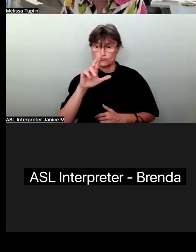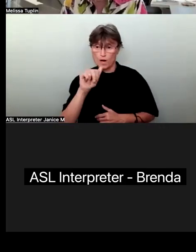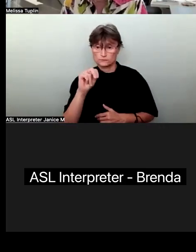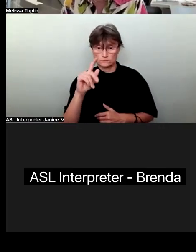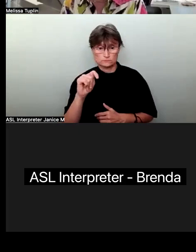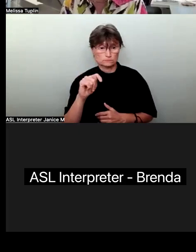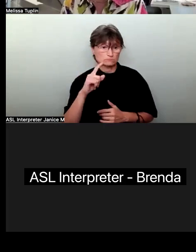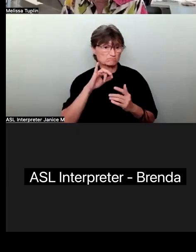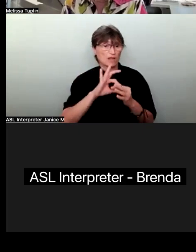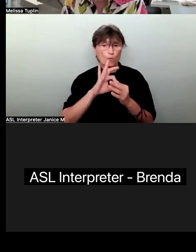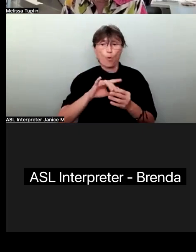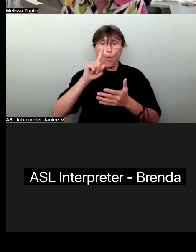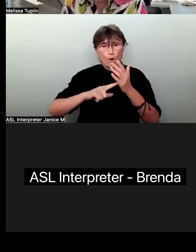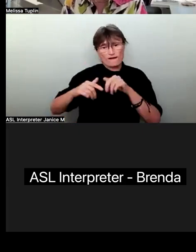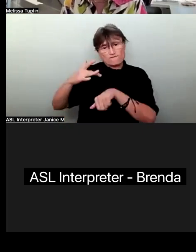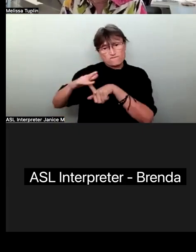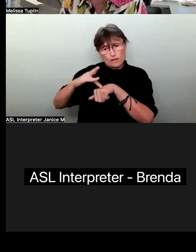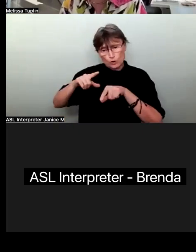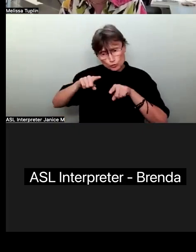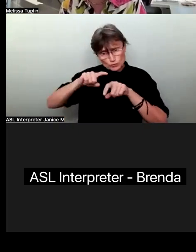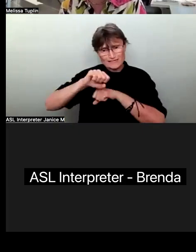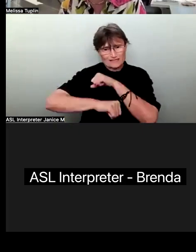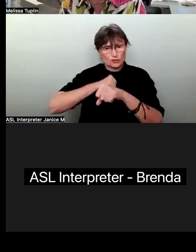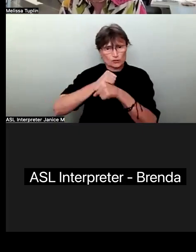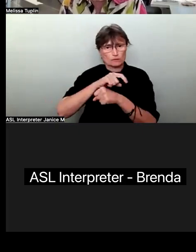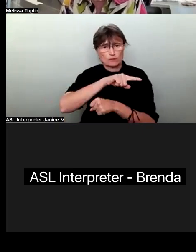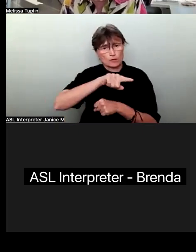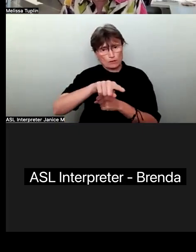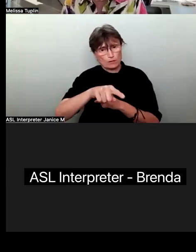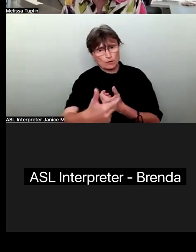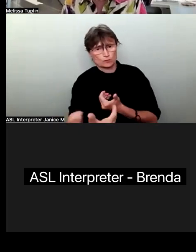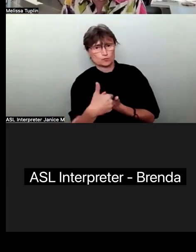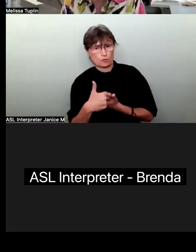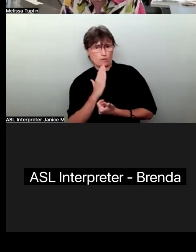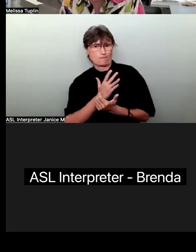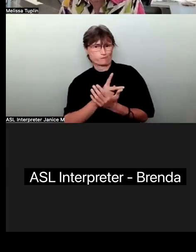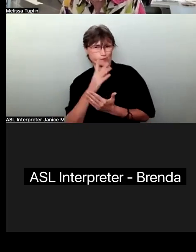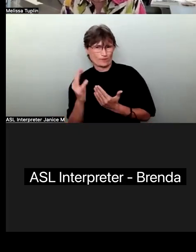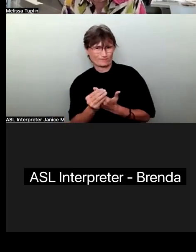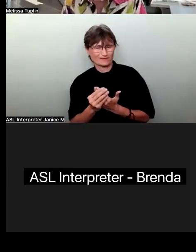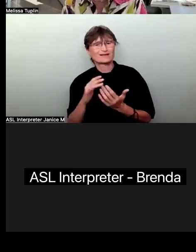funds available in the year they entered into the program. So this is why we are returning to having